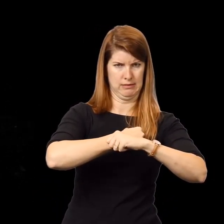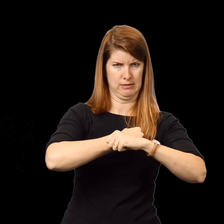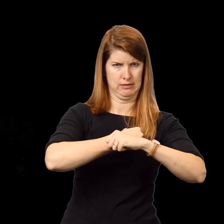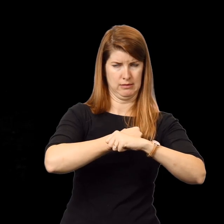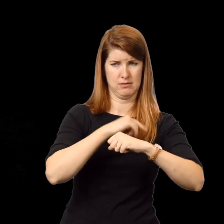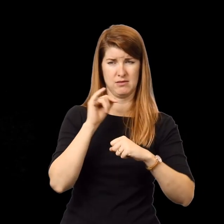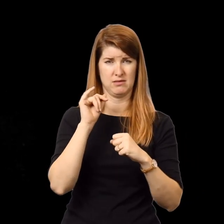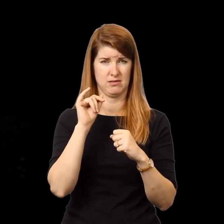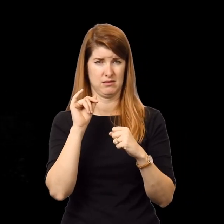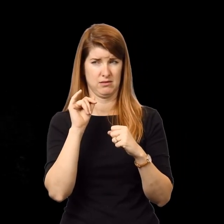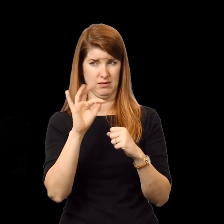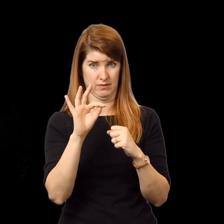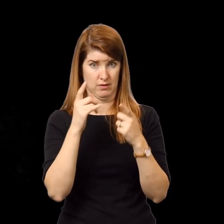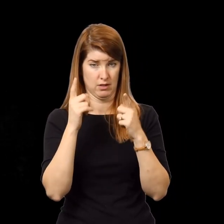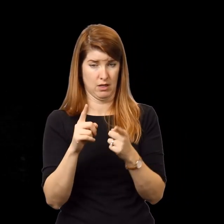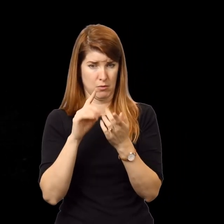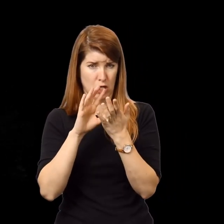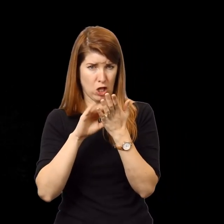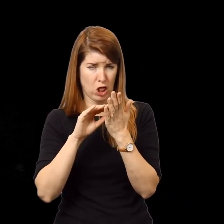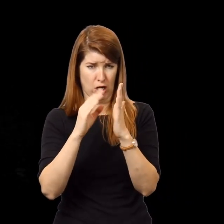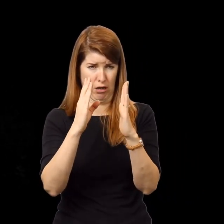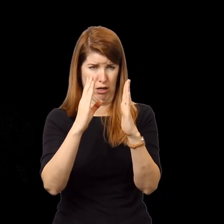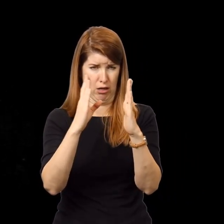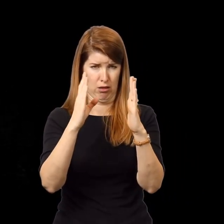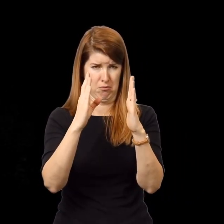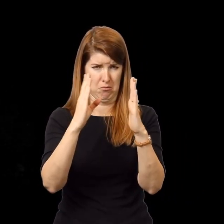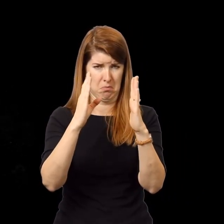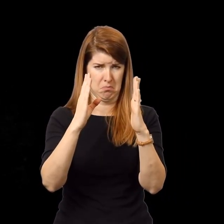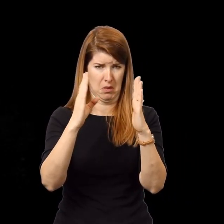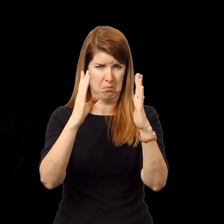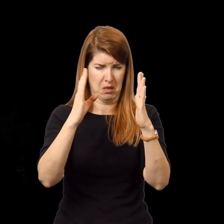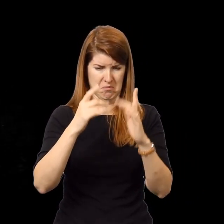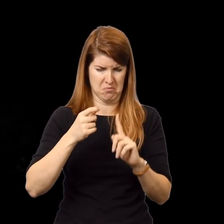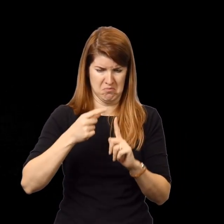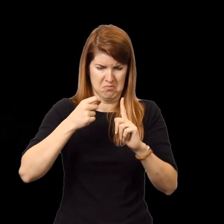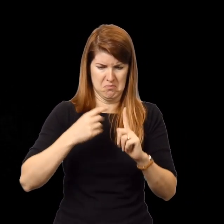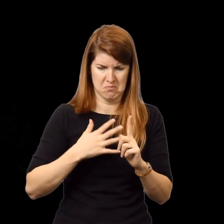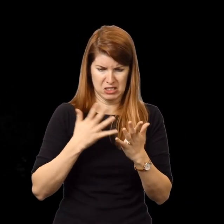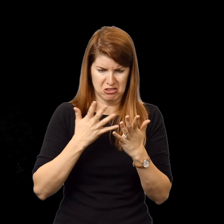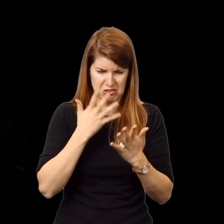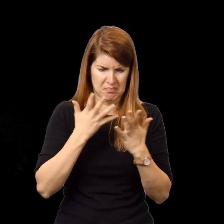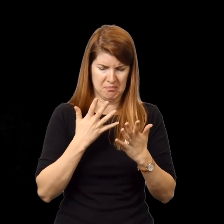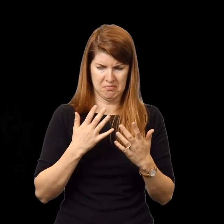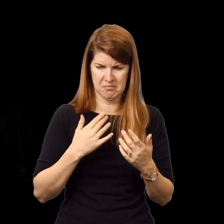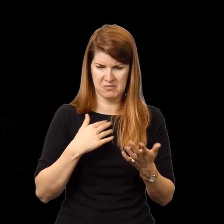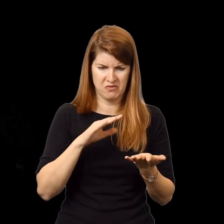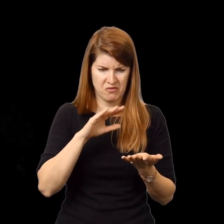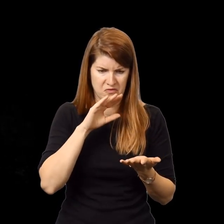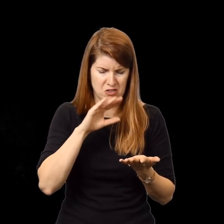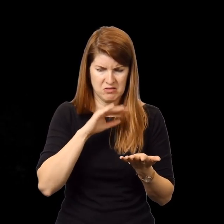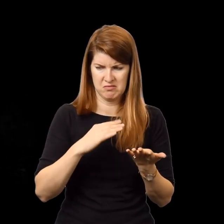and so if trying to learn is a failed experience, it triggers my shame,